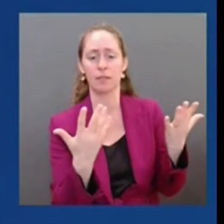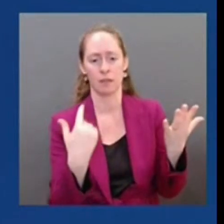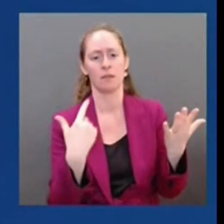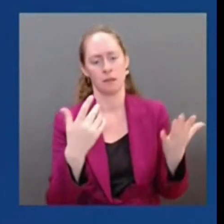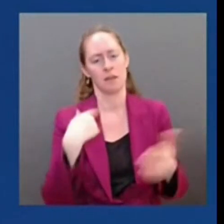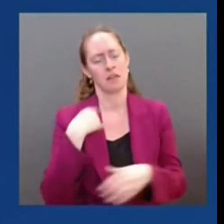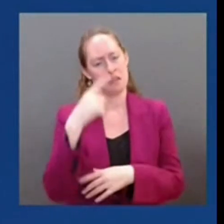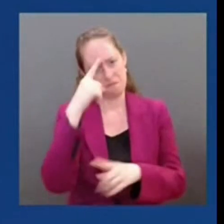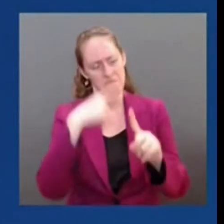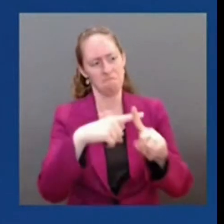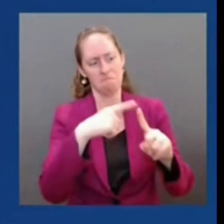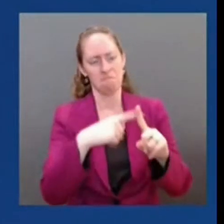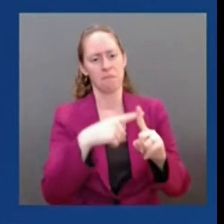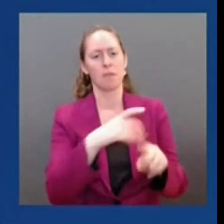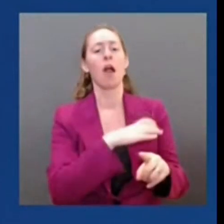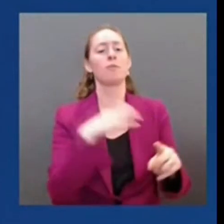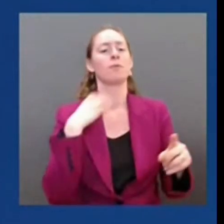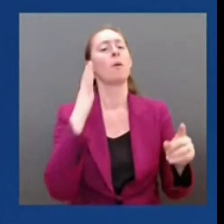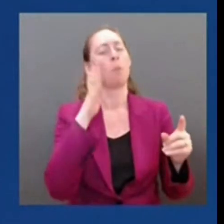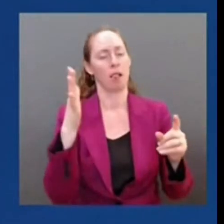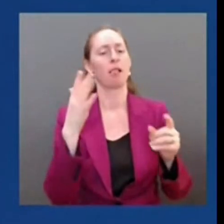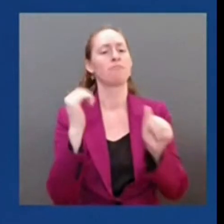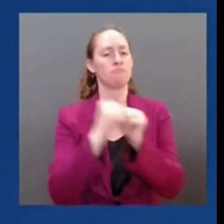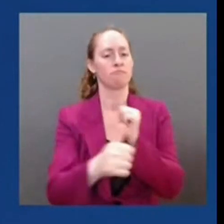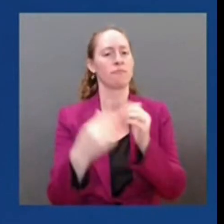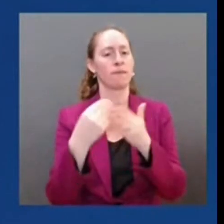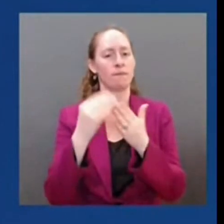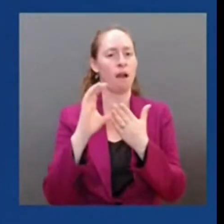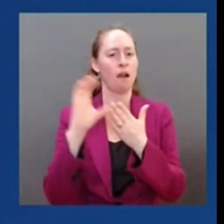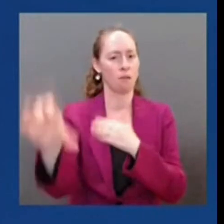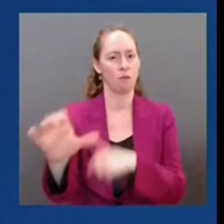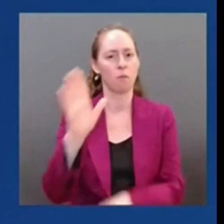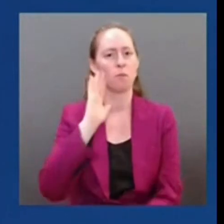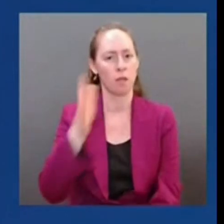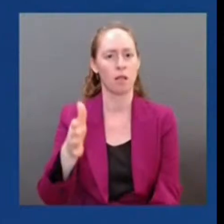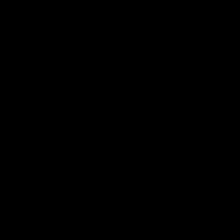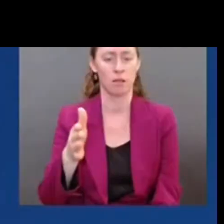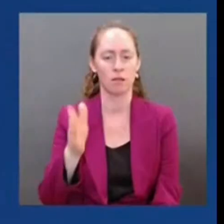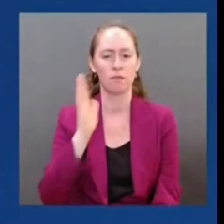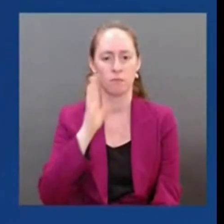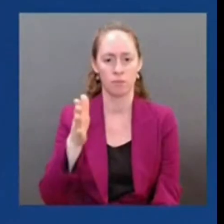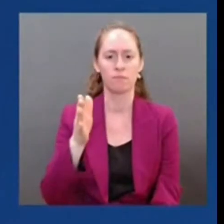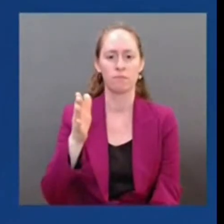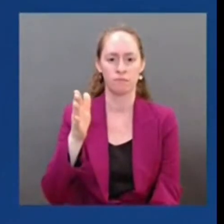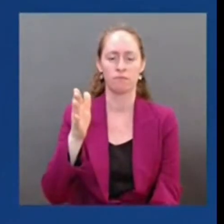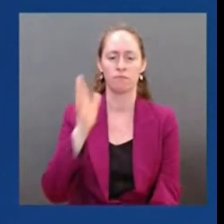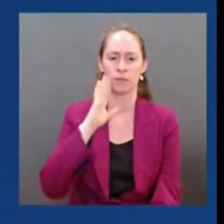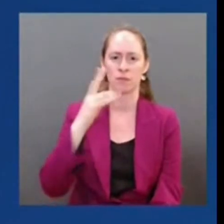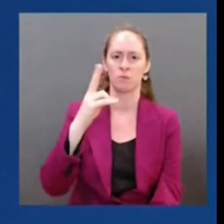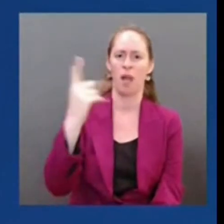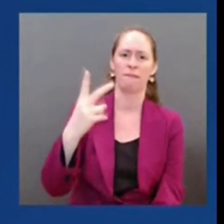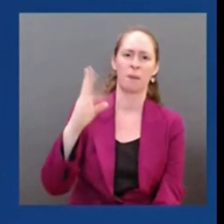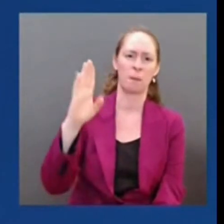I REMAIN CONFIDENT THAT CONGRESS IS GOING TO PULL